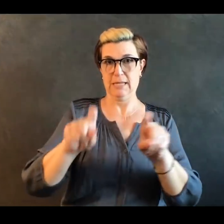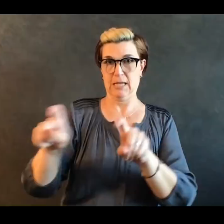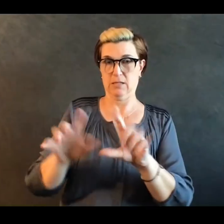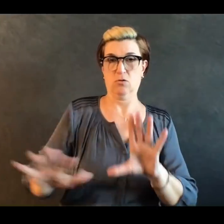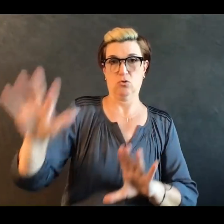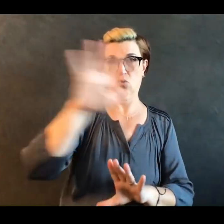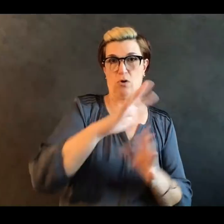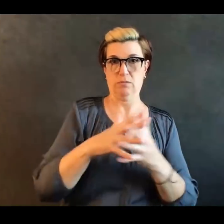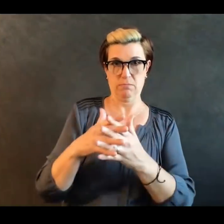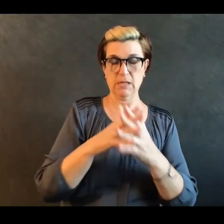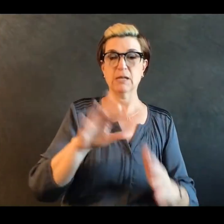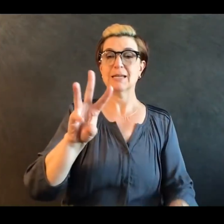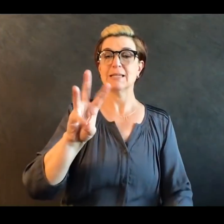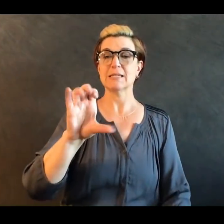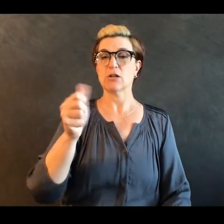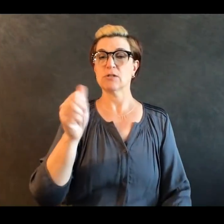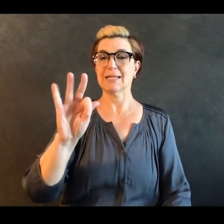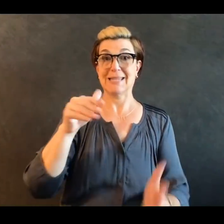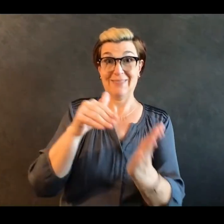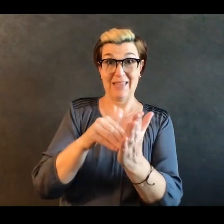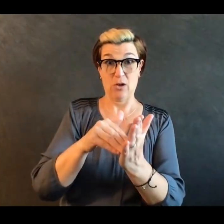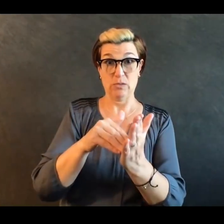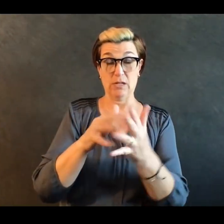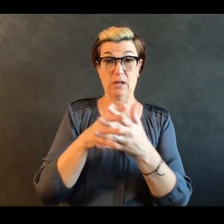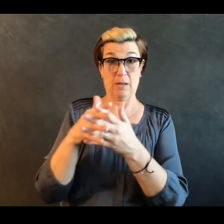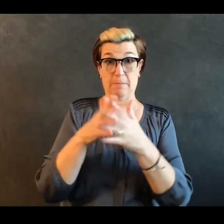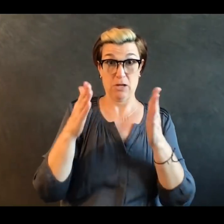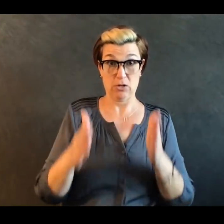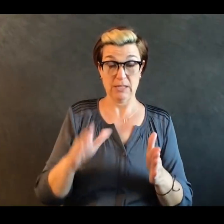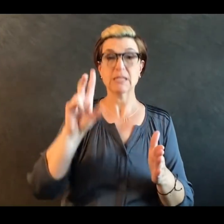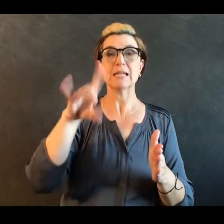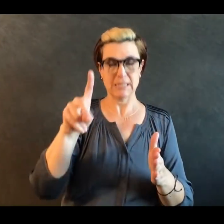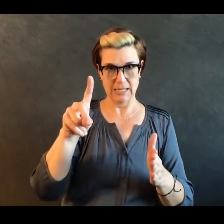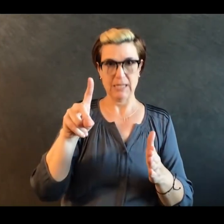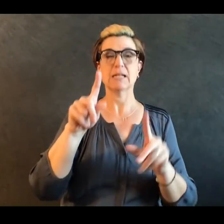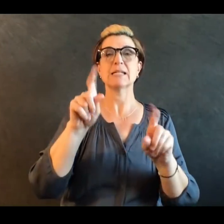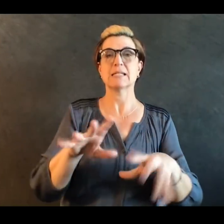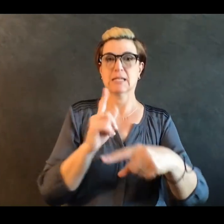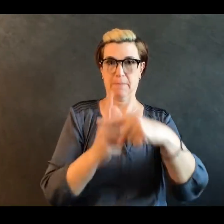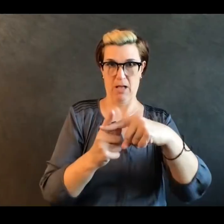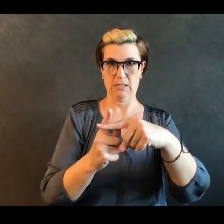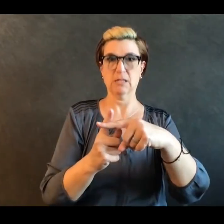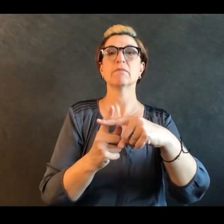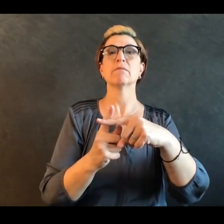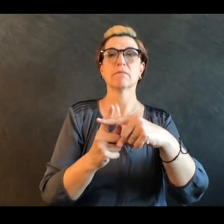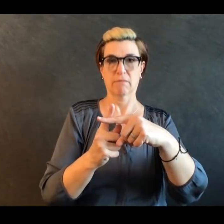nineteen thousand Americans have tested positive but as you reflected yesterday